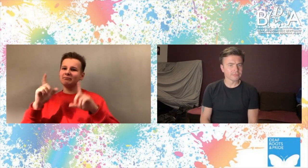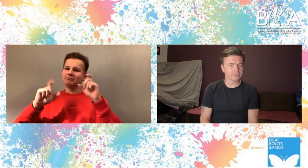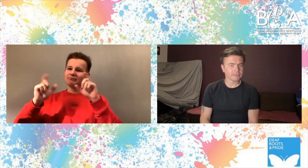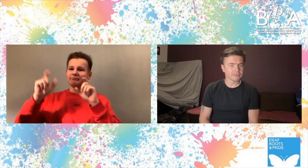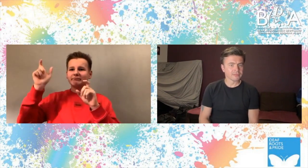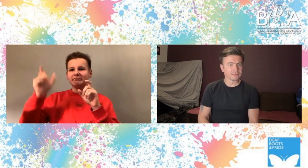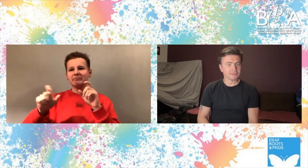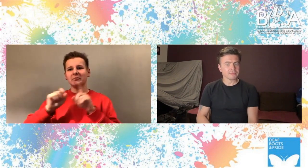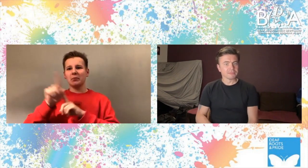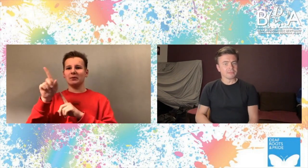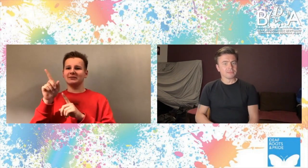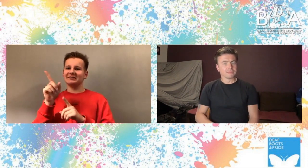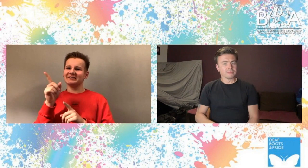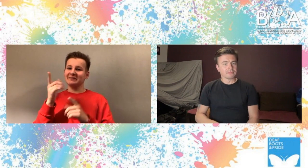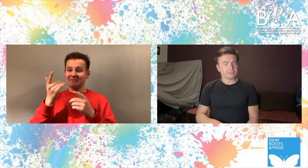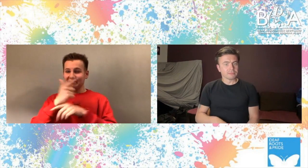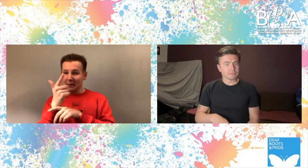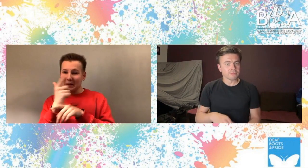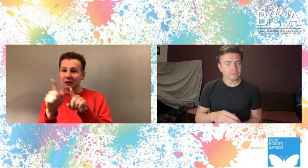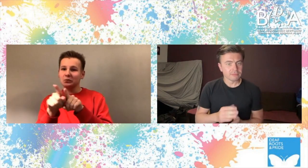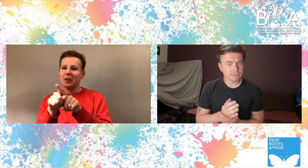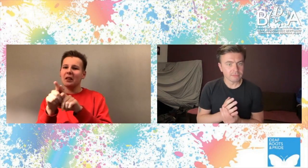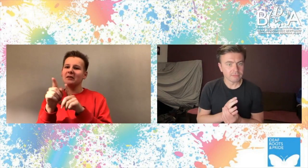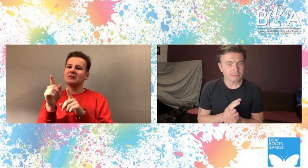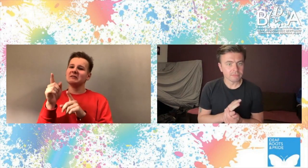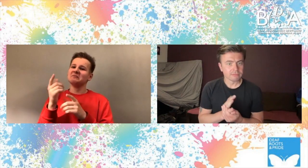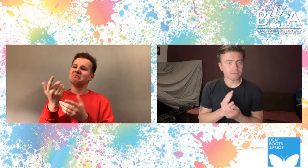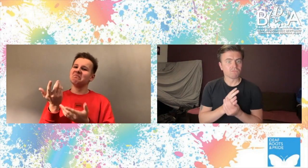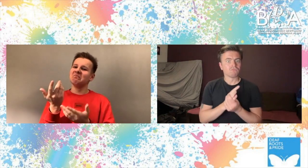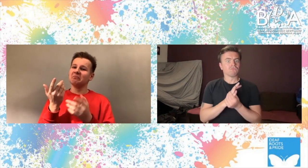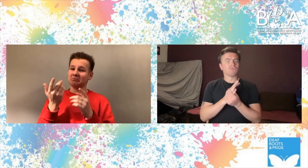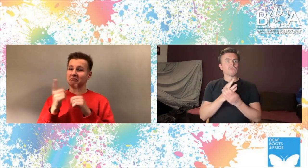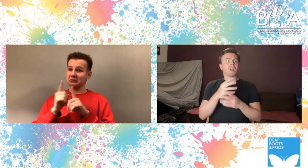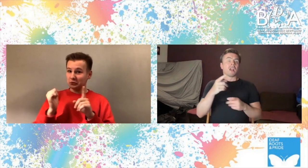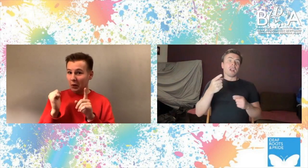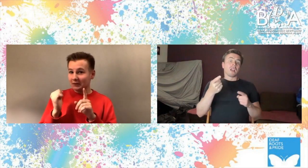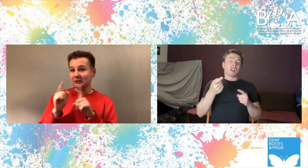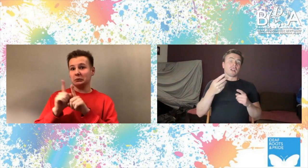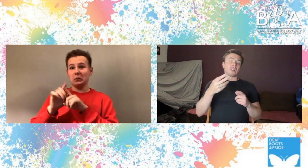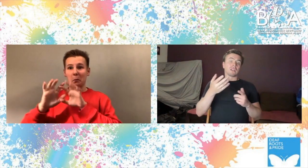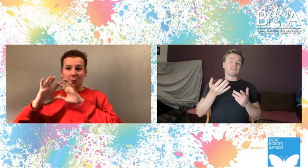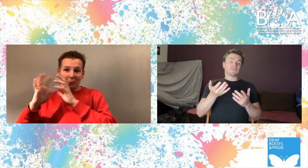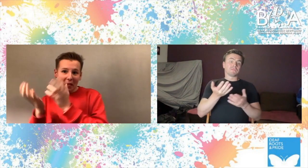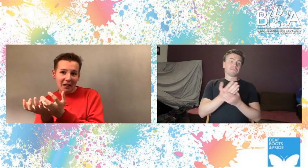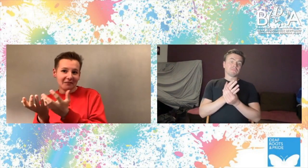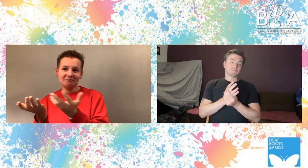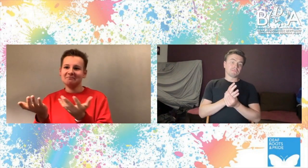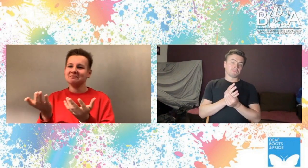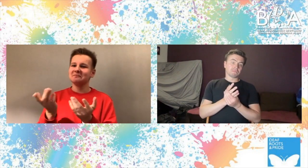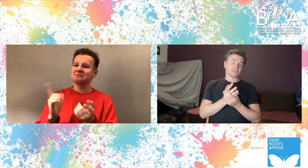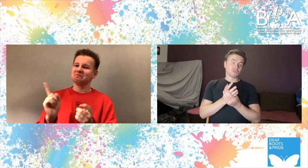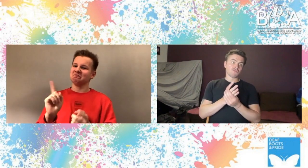photography or is it an equal split, would you say?